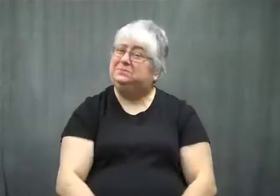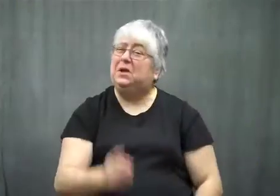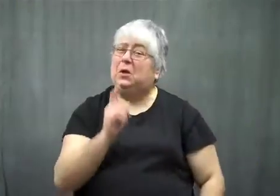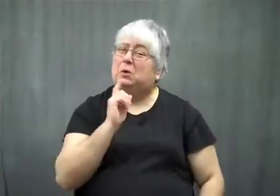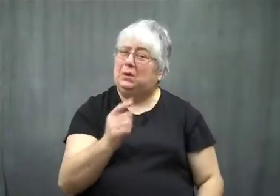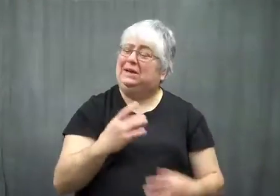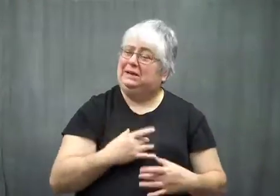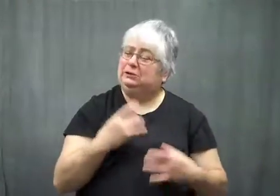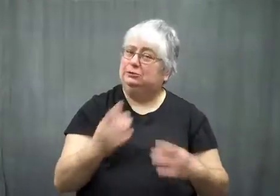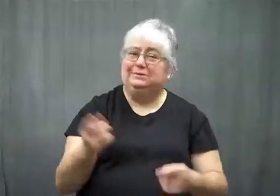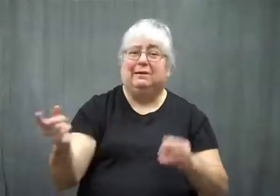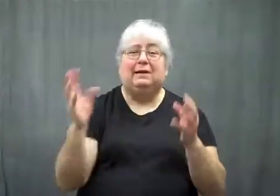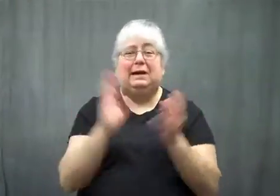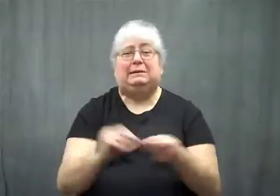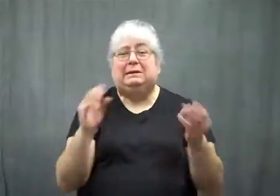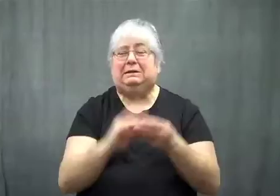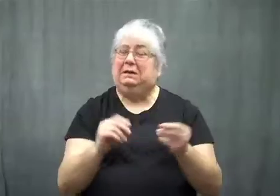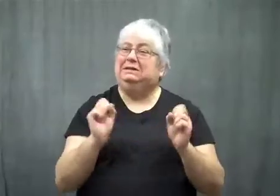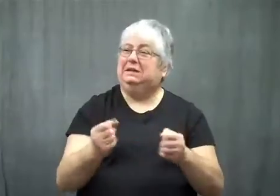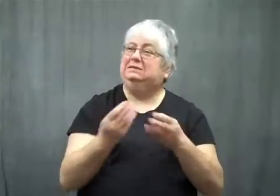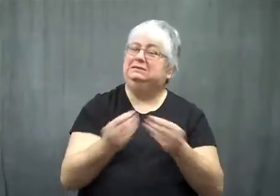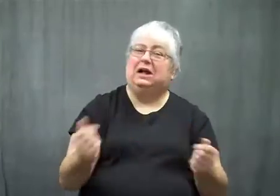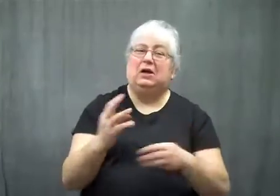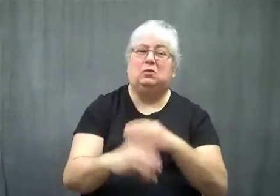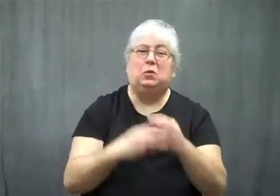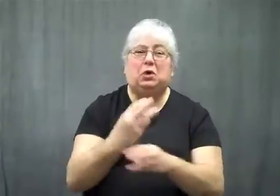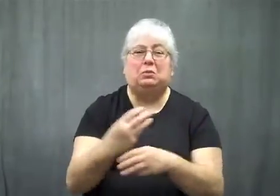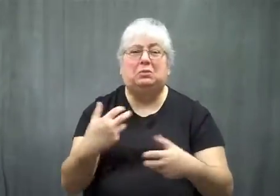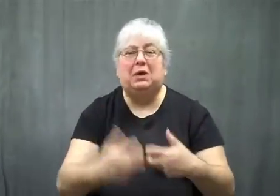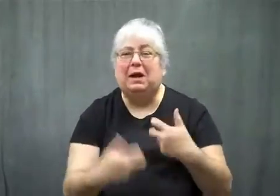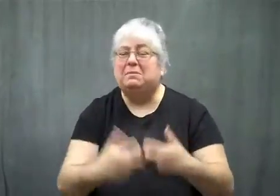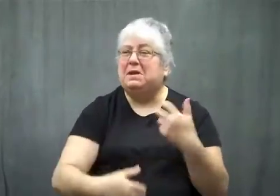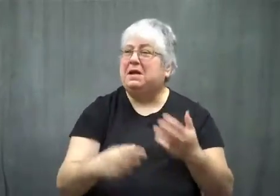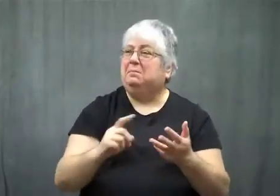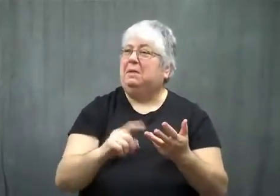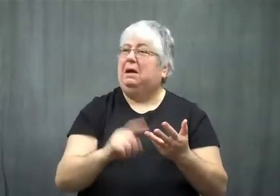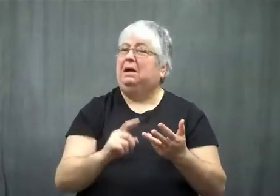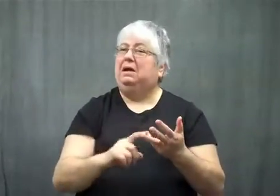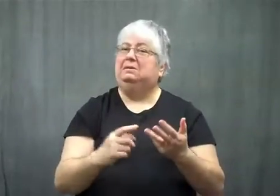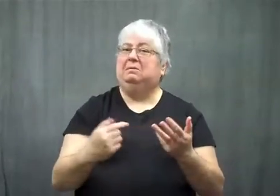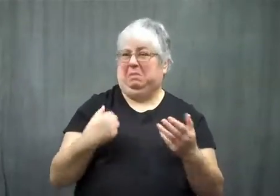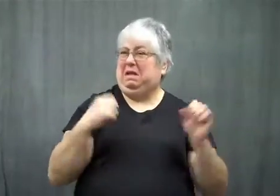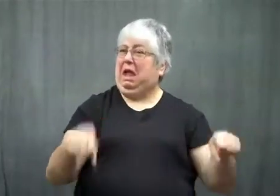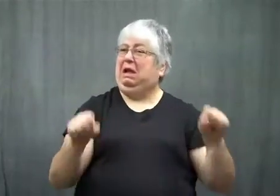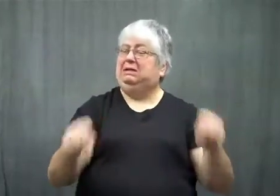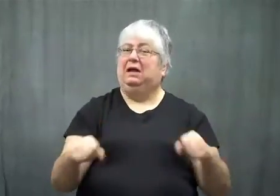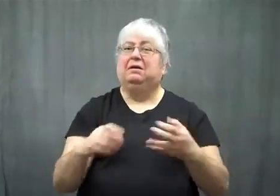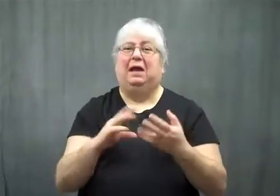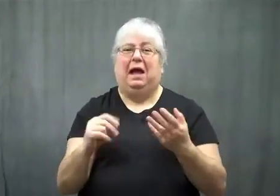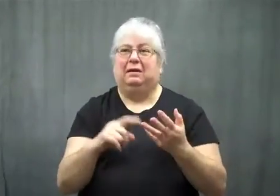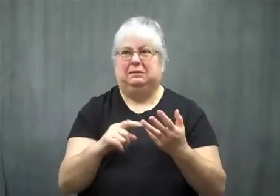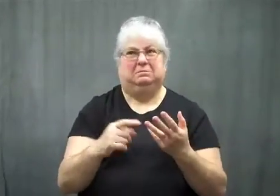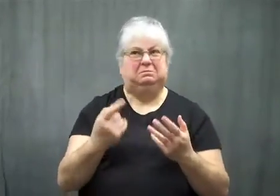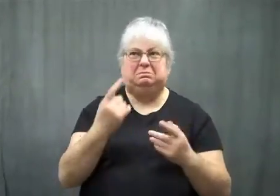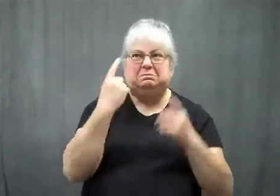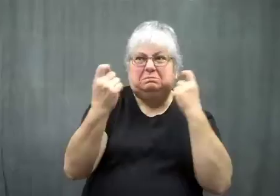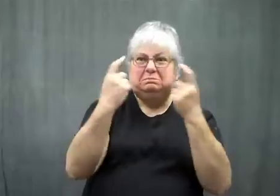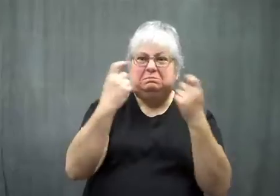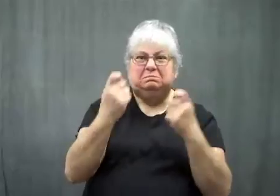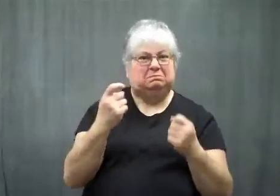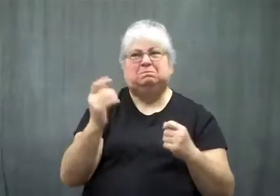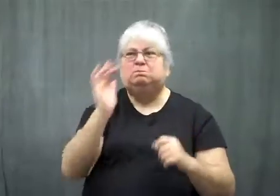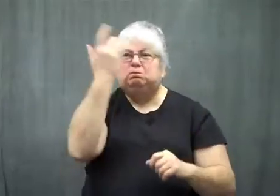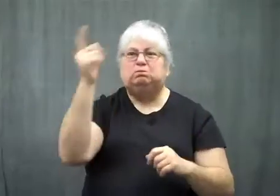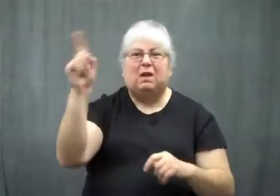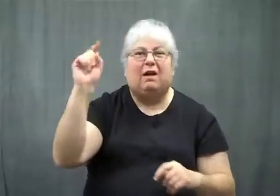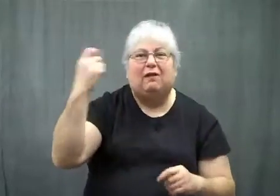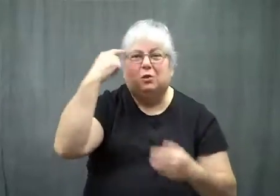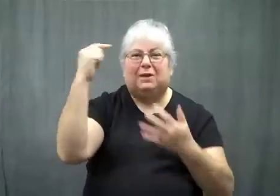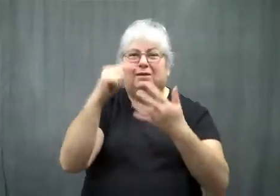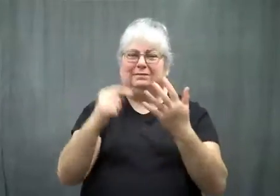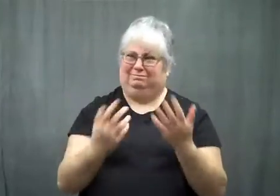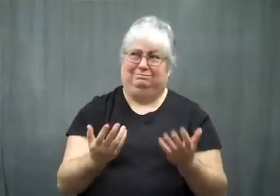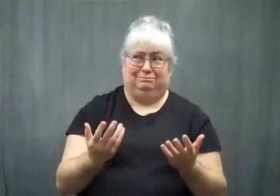It's interesting how he claims he can solve world problems and do all these things.